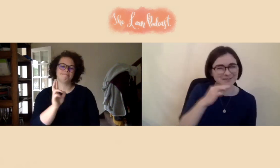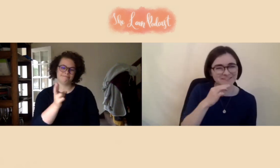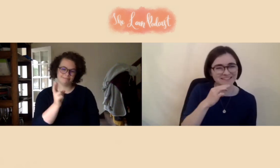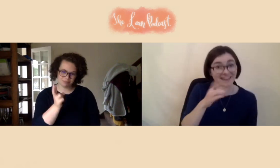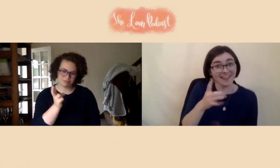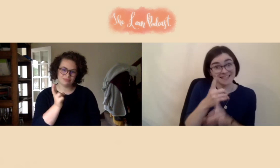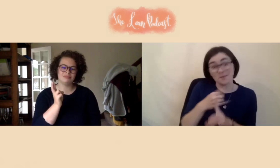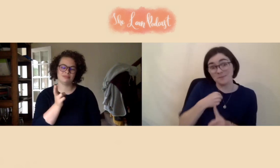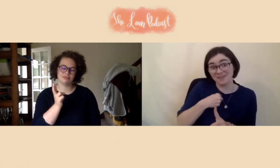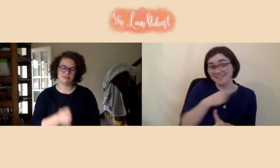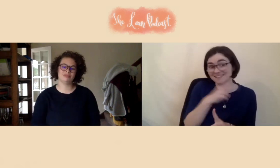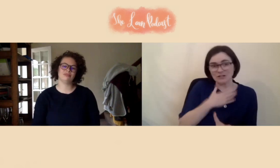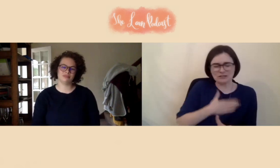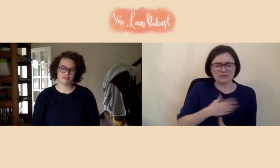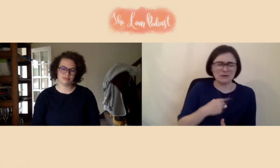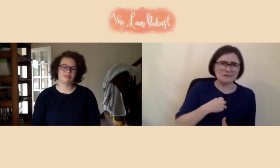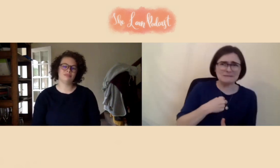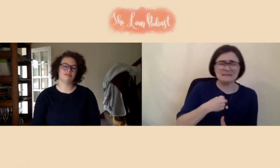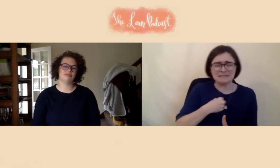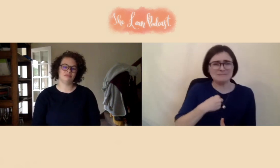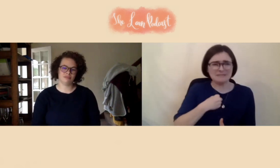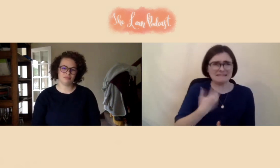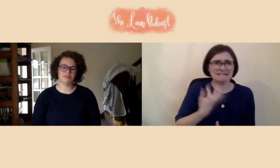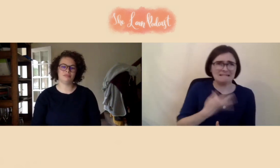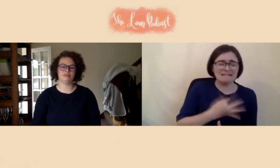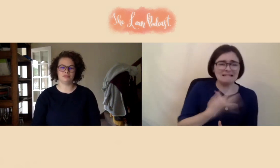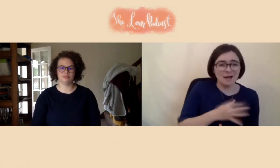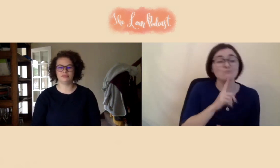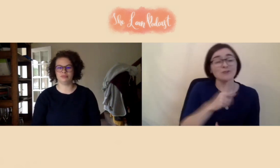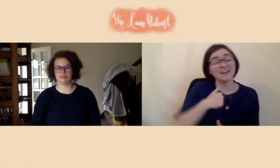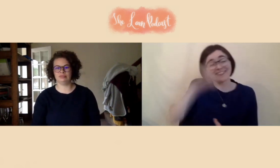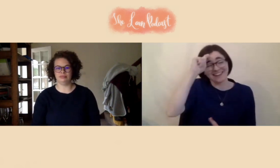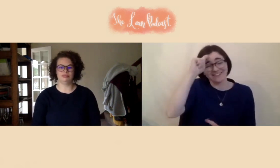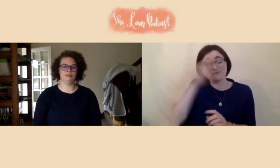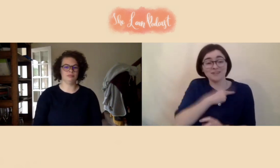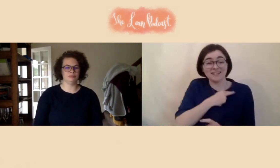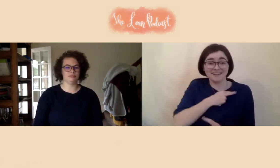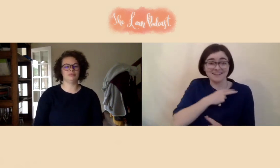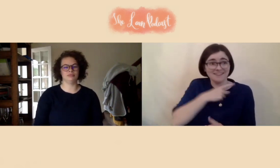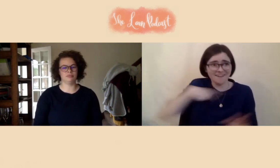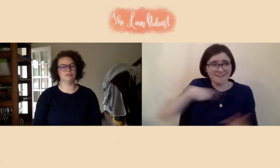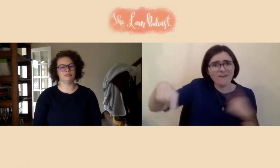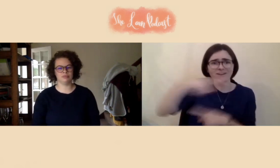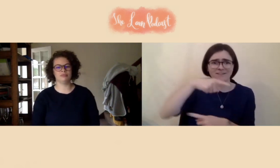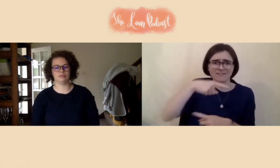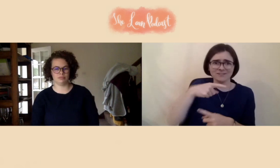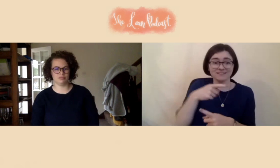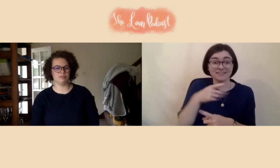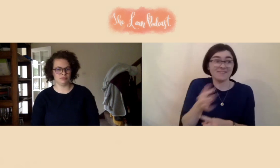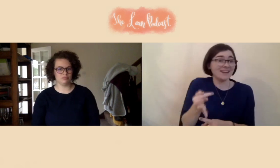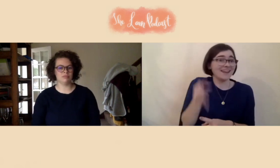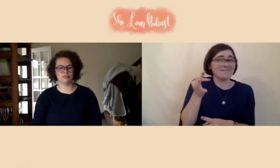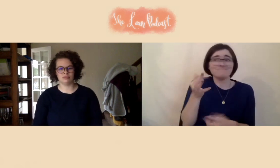I'm not very good at this, this and this." I think it's very much everybody, even if you're just fresh out of training,